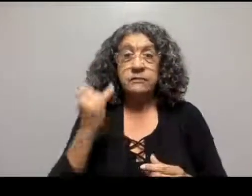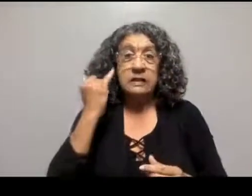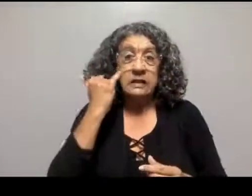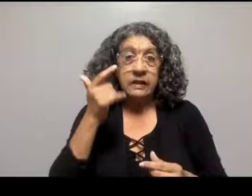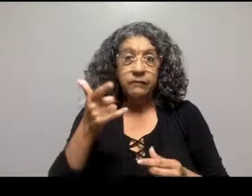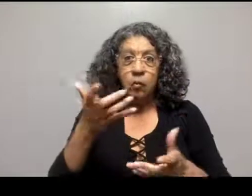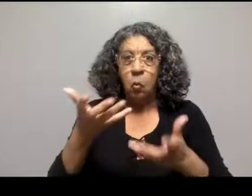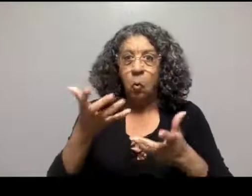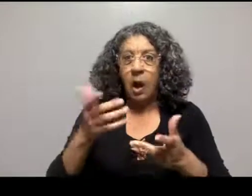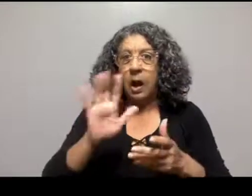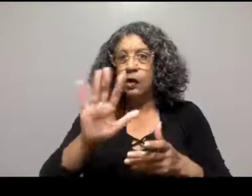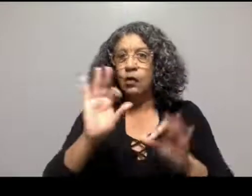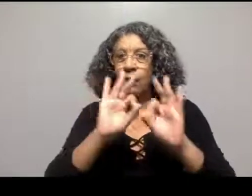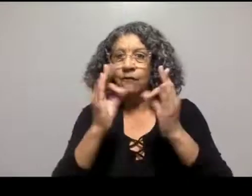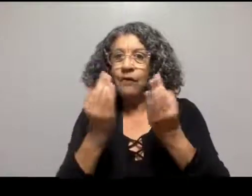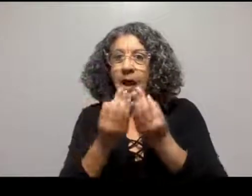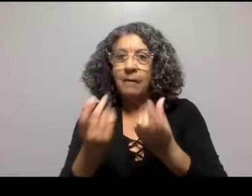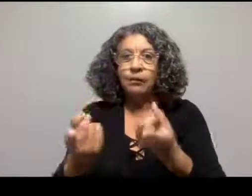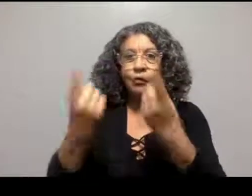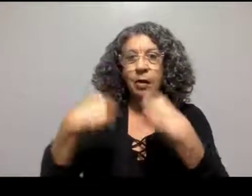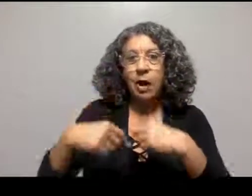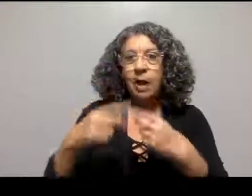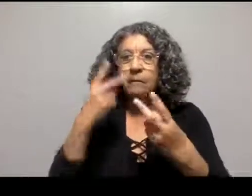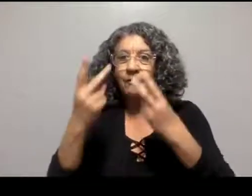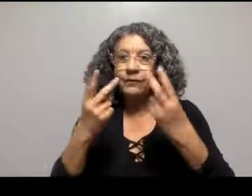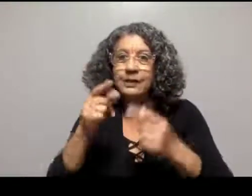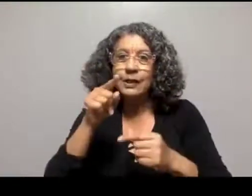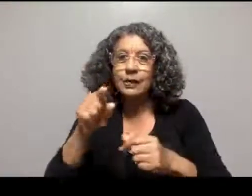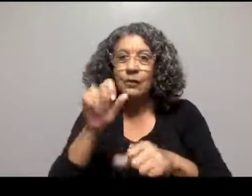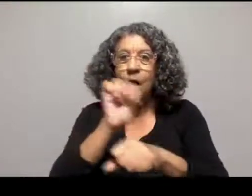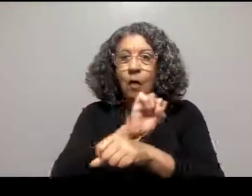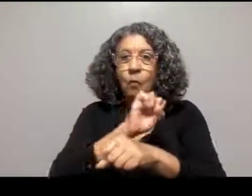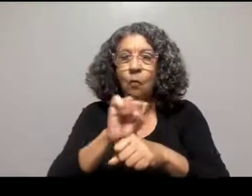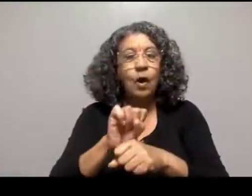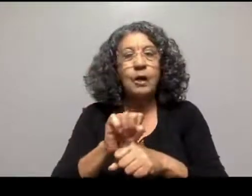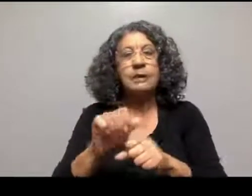If you want a visitor to come to work like a family member